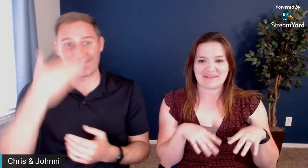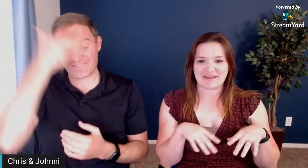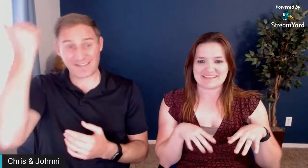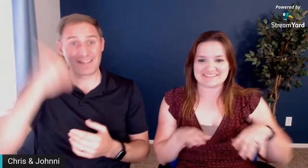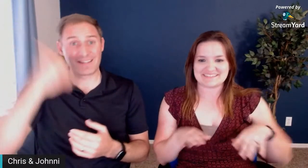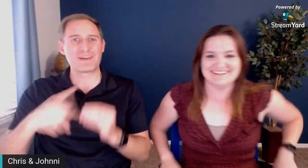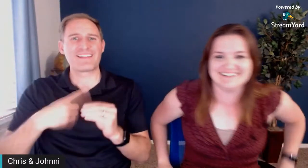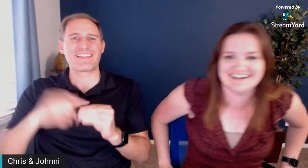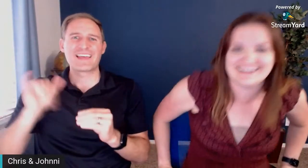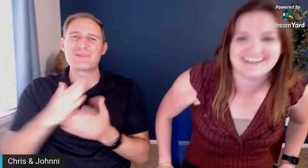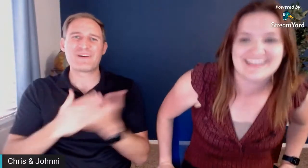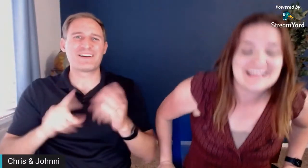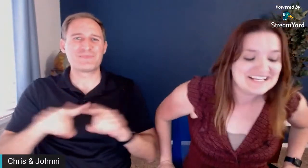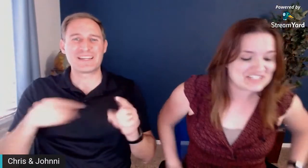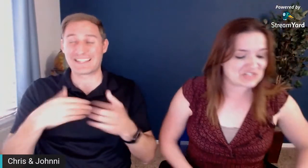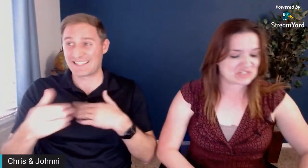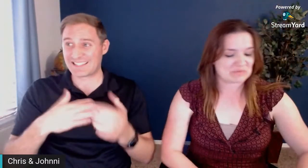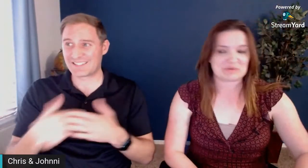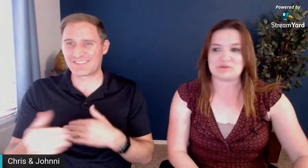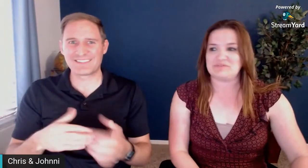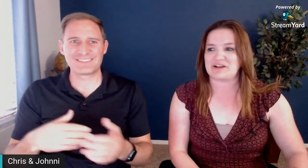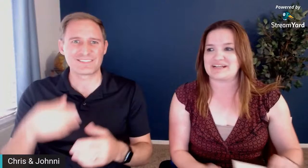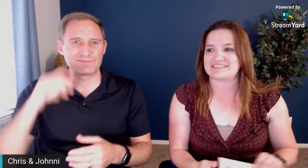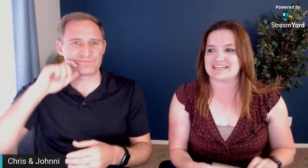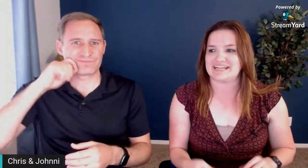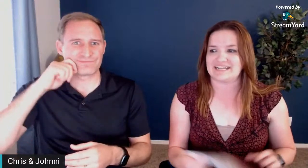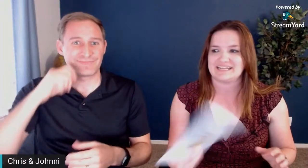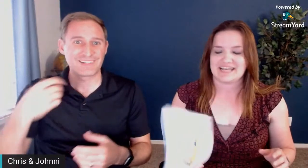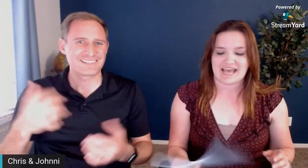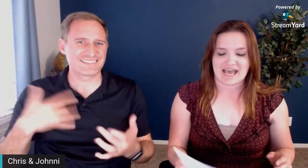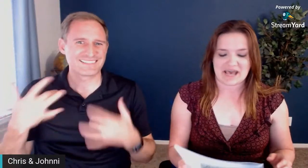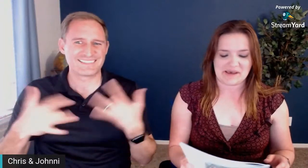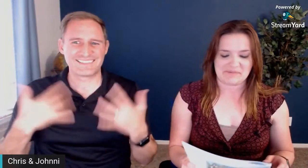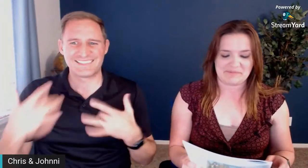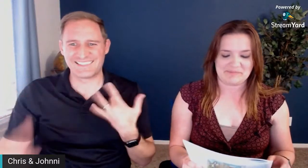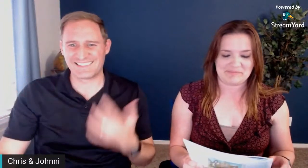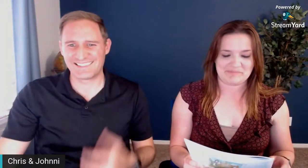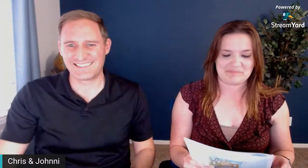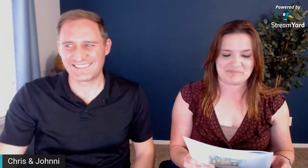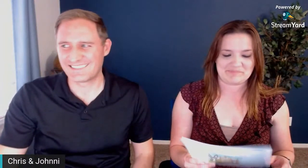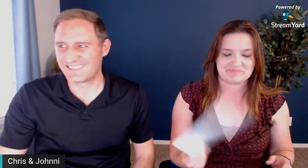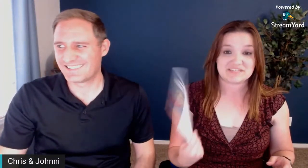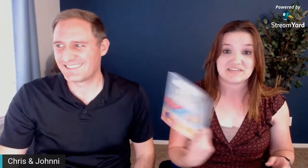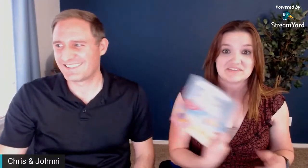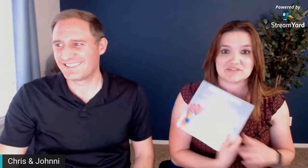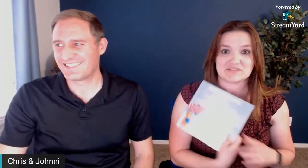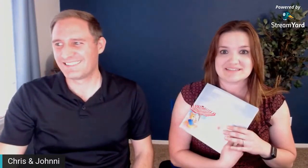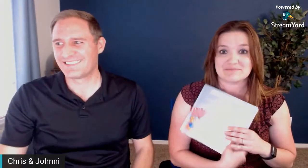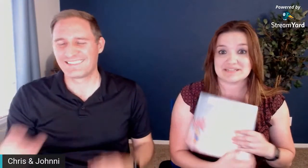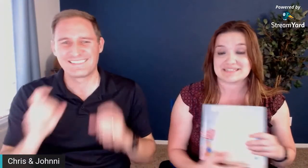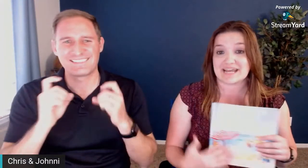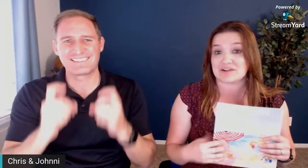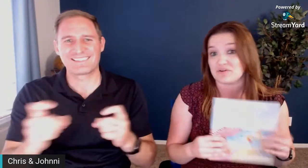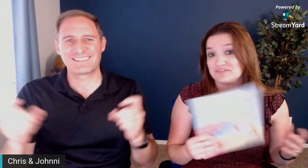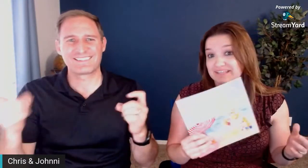anyways so super cool very excited um to give this away to somebody tonight hopefully